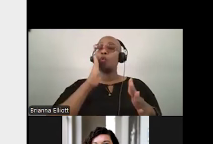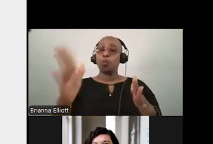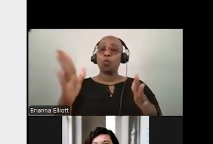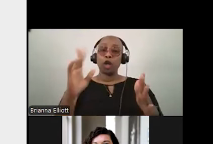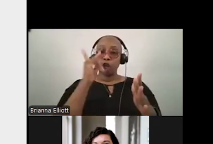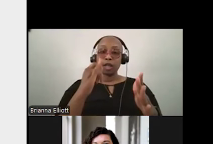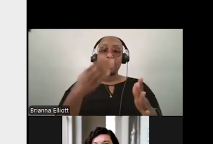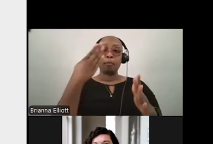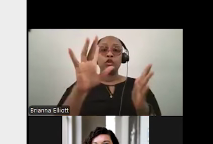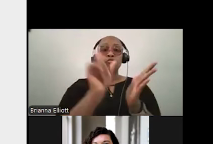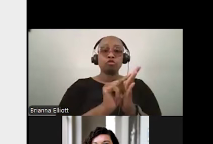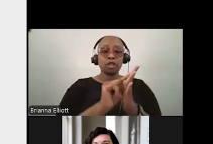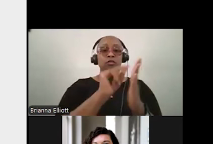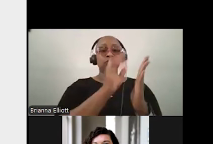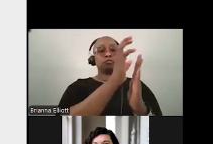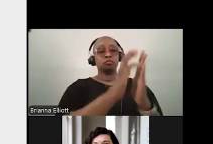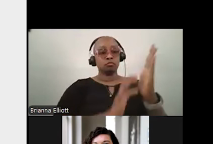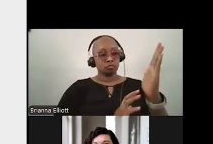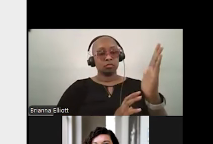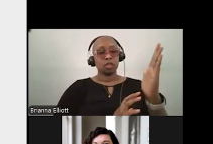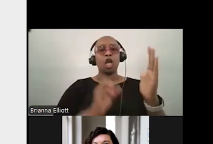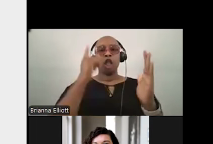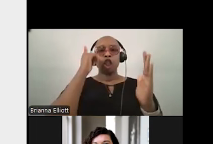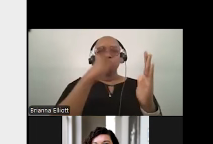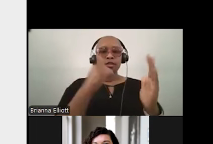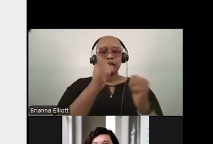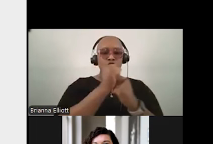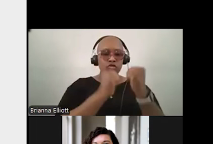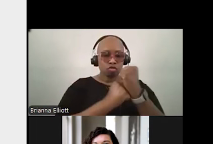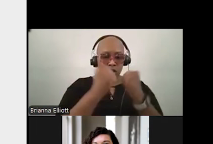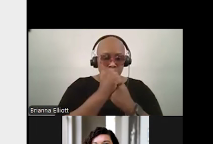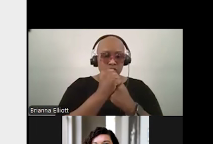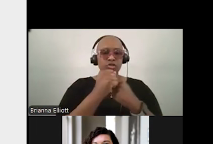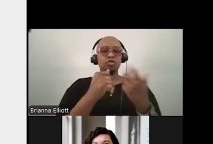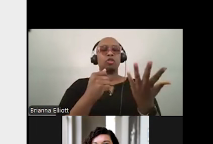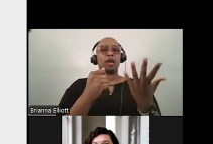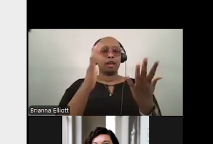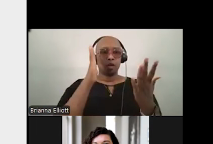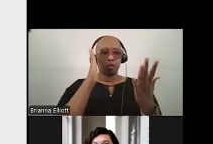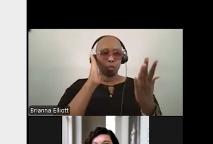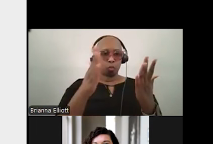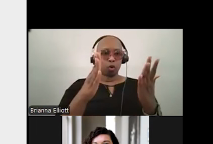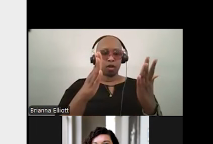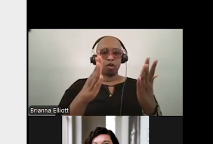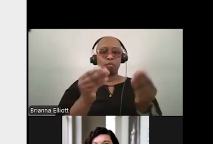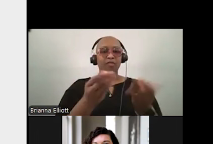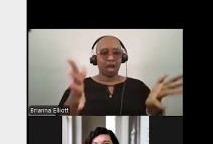they're going to give it navigation, and they're going to give it meaning. But not every document